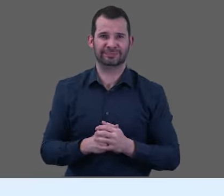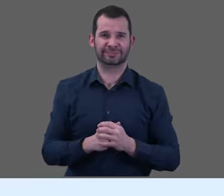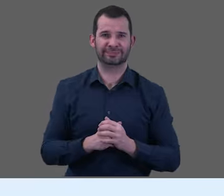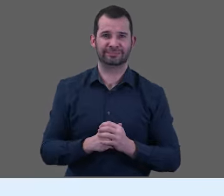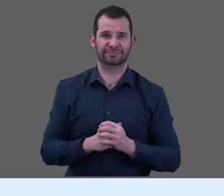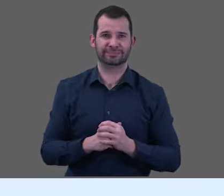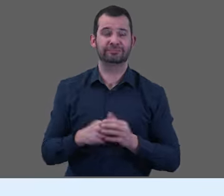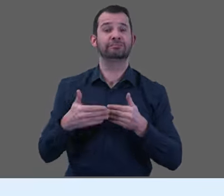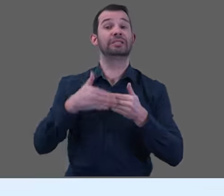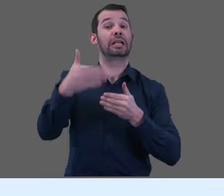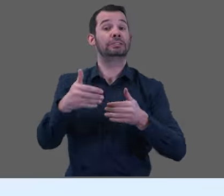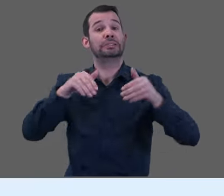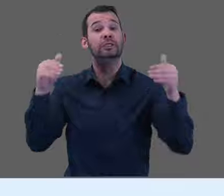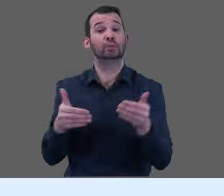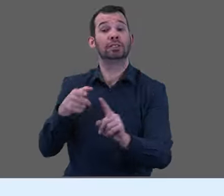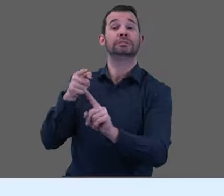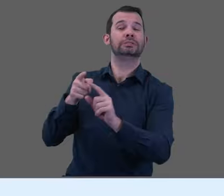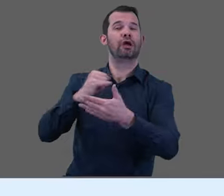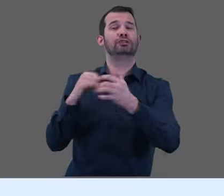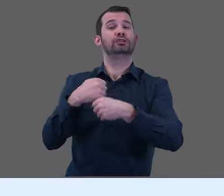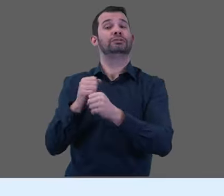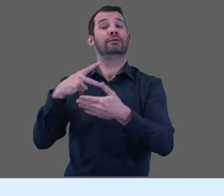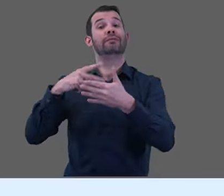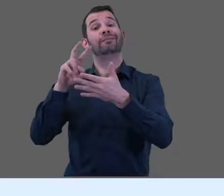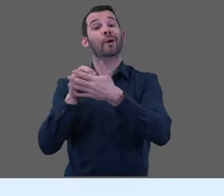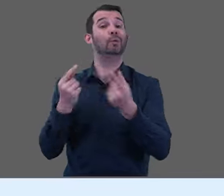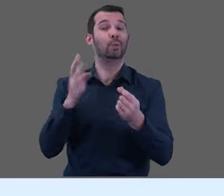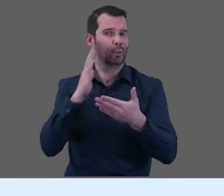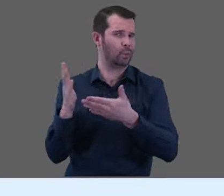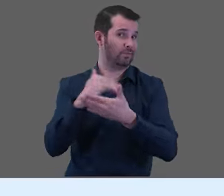In the next Introduction to Artistic Creation video, we’ll review